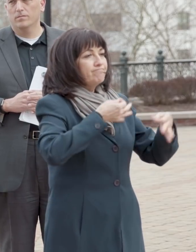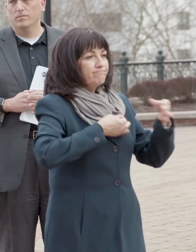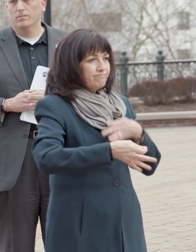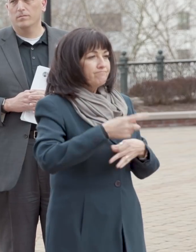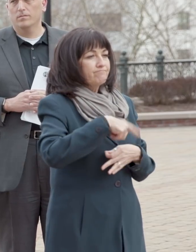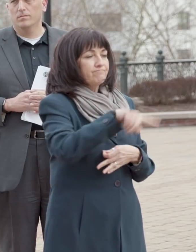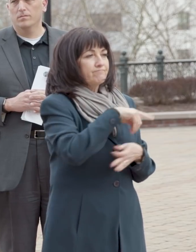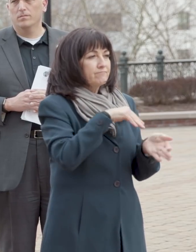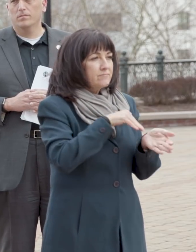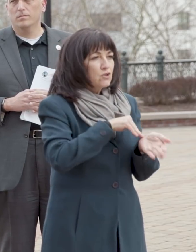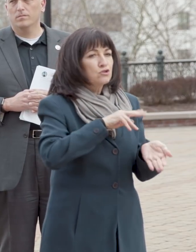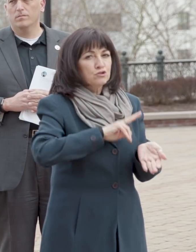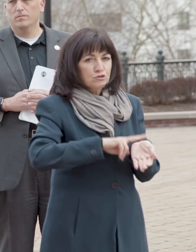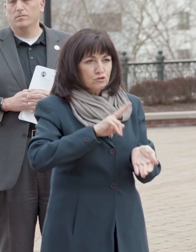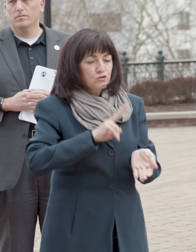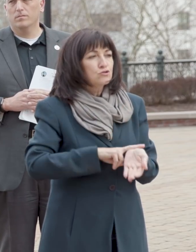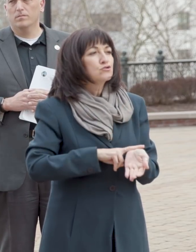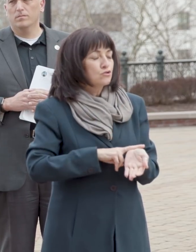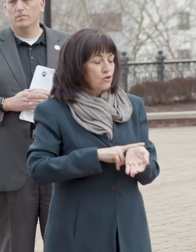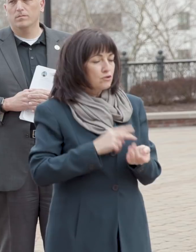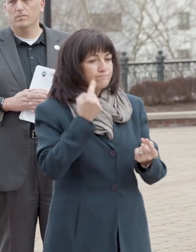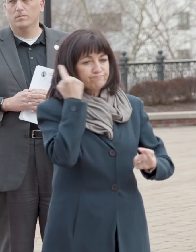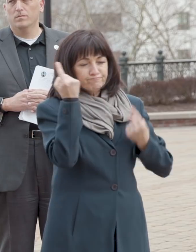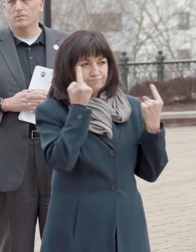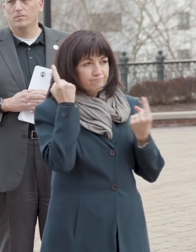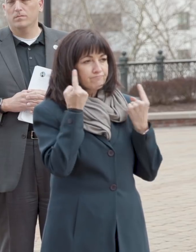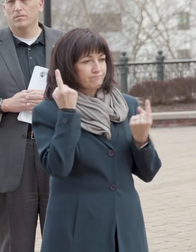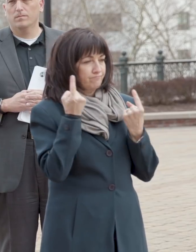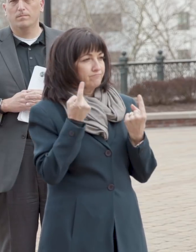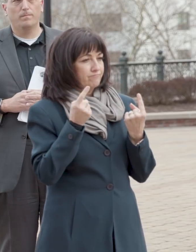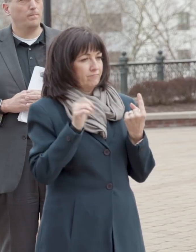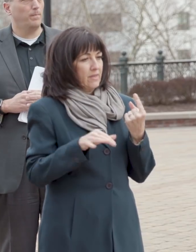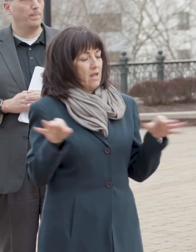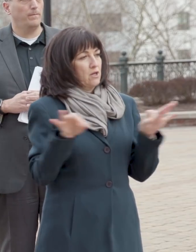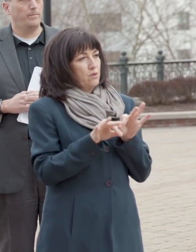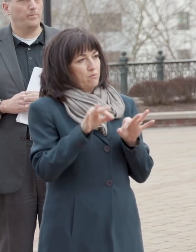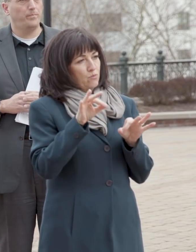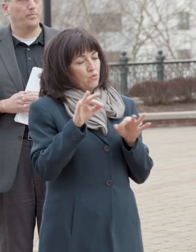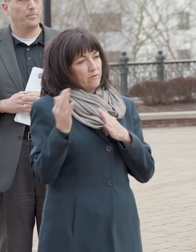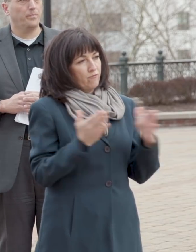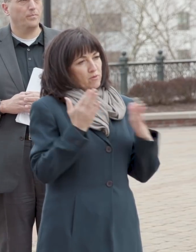And so that's something that we're looking at to and an important thing as we move forward.